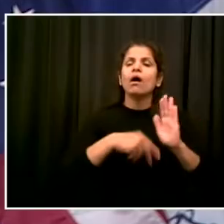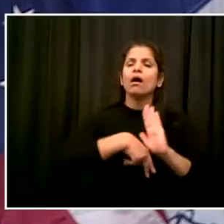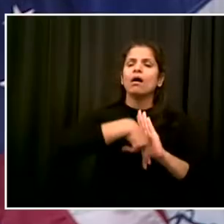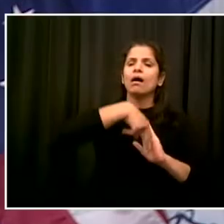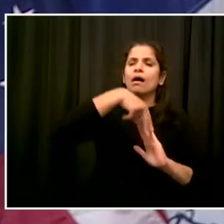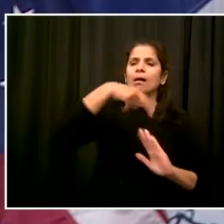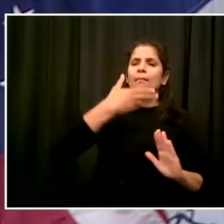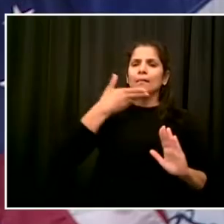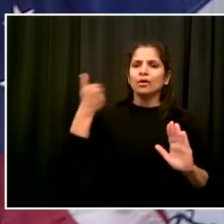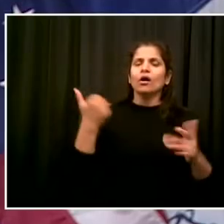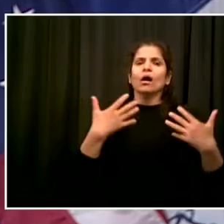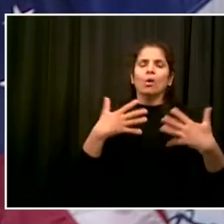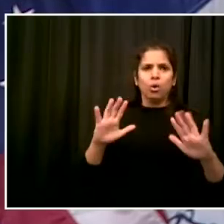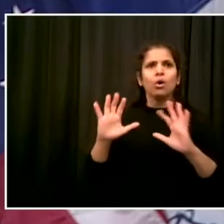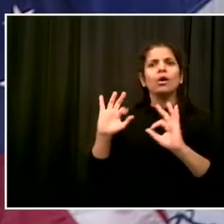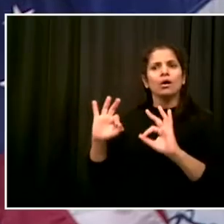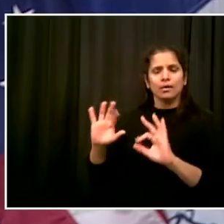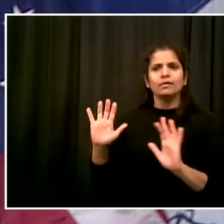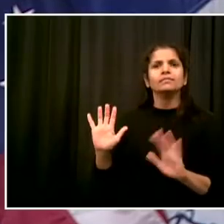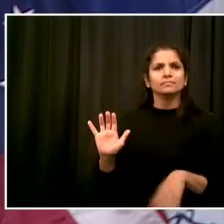TO HELP US MOVING FORWARD